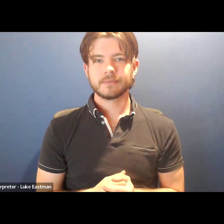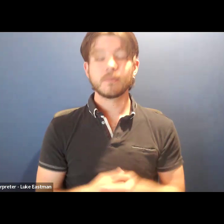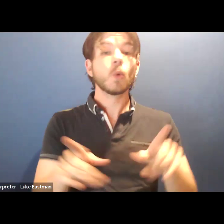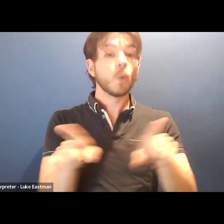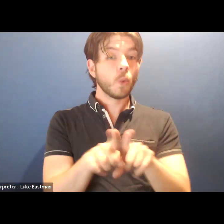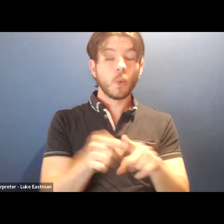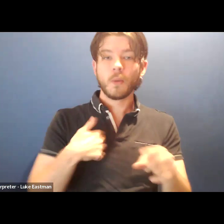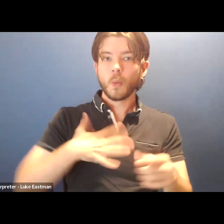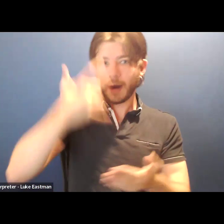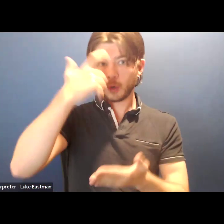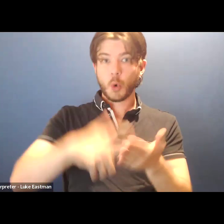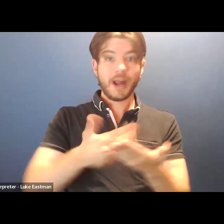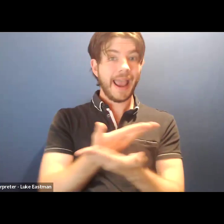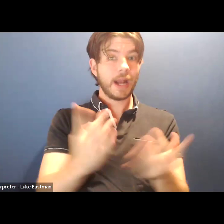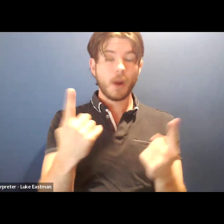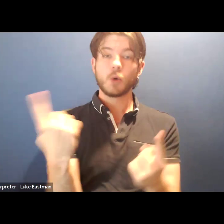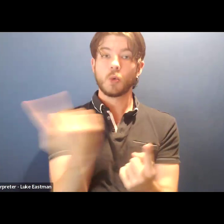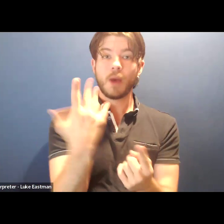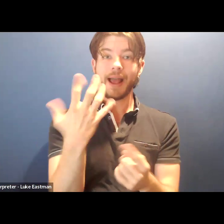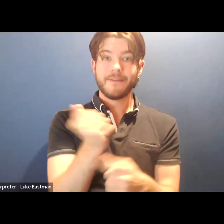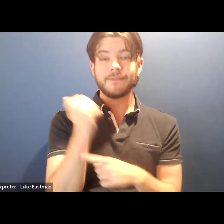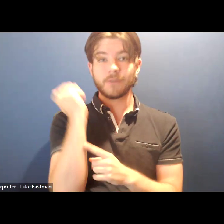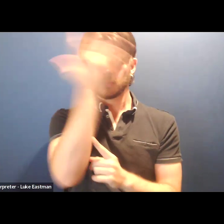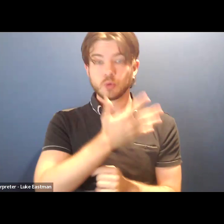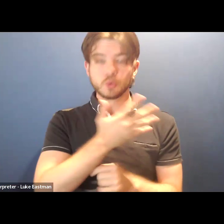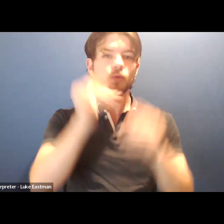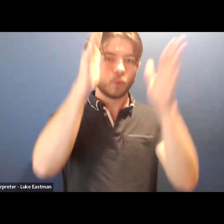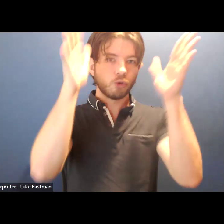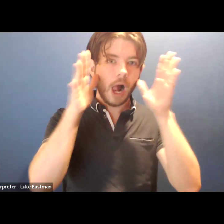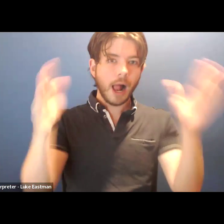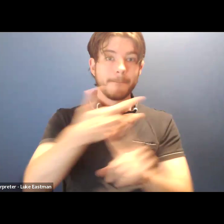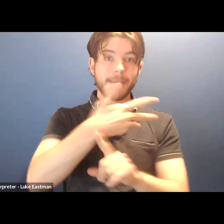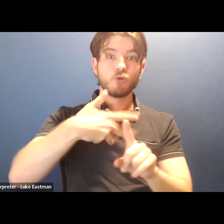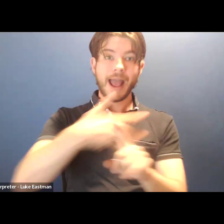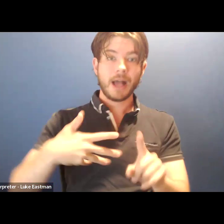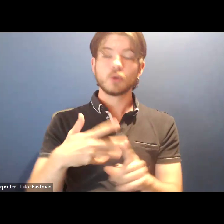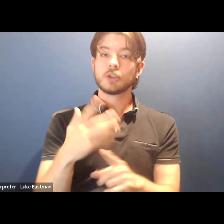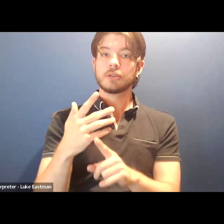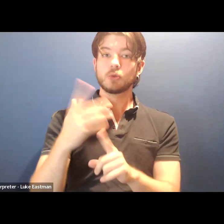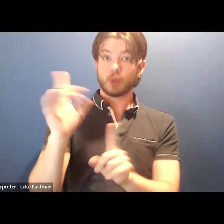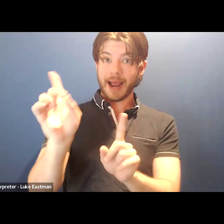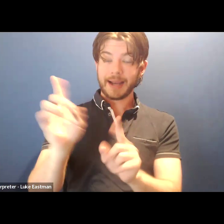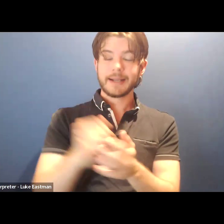Nations background who is joining us today and pay my respects to Elders past